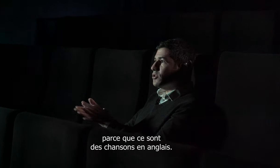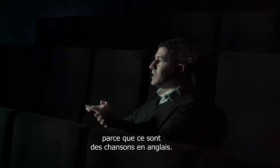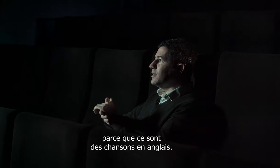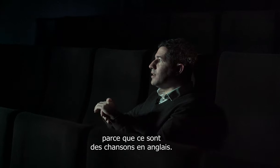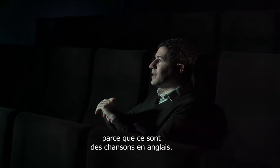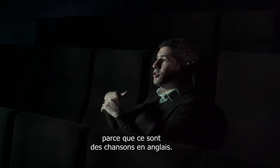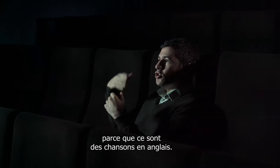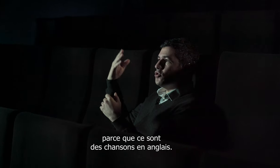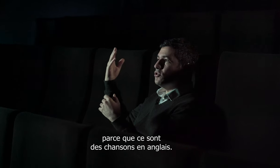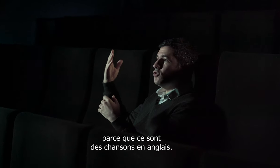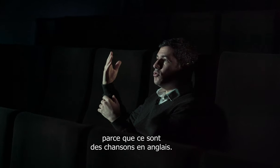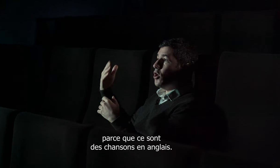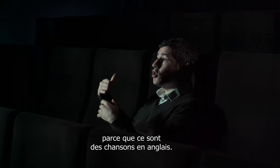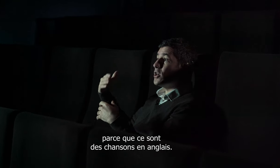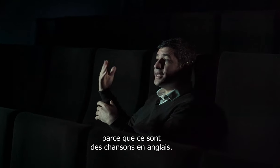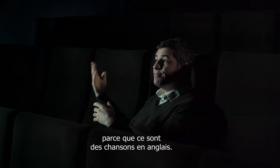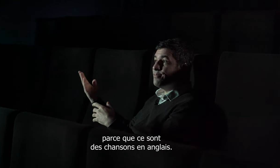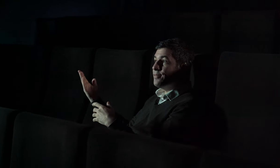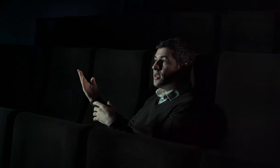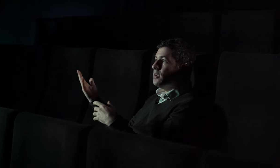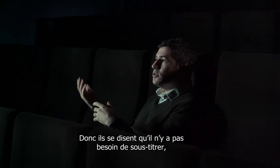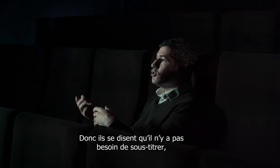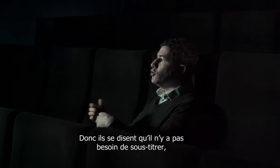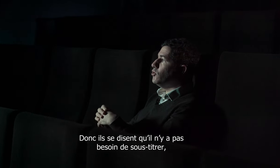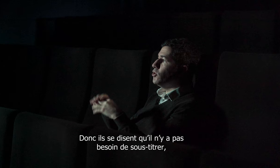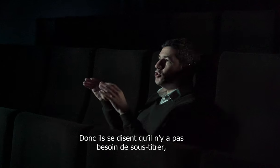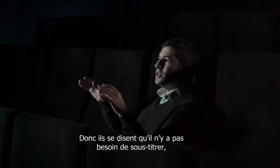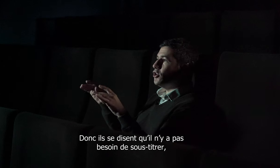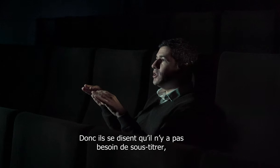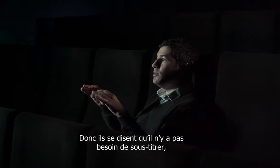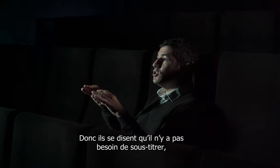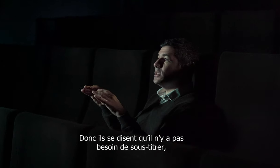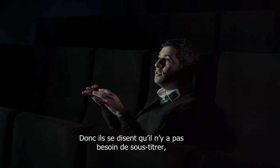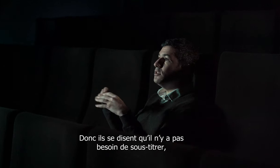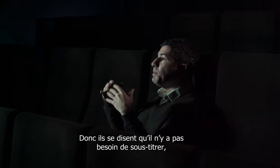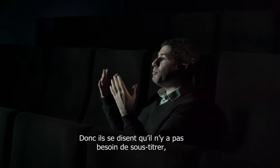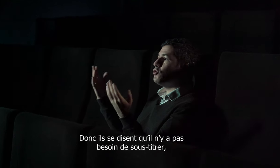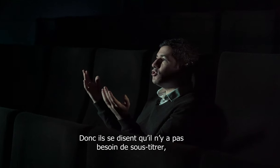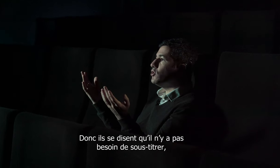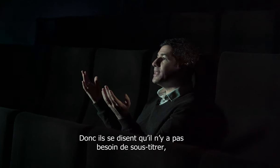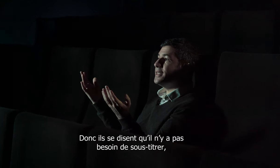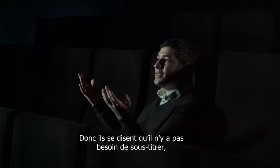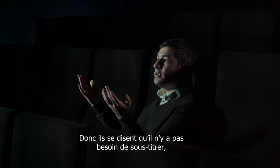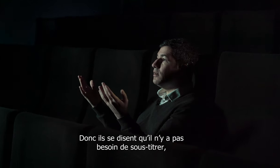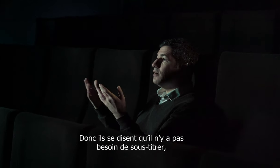because they are English songs. So they say there's no need for subtitles,